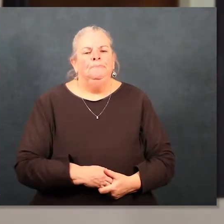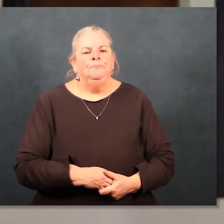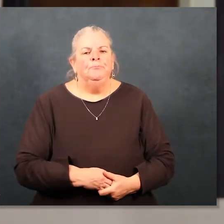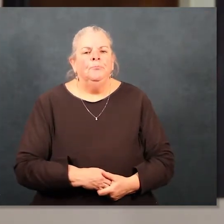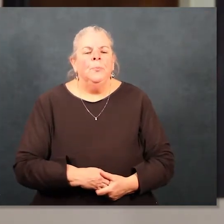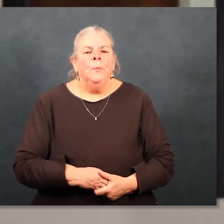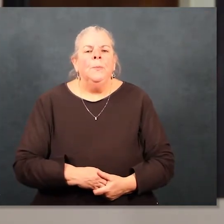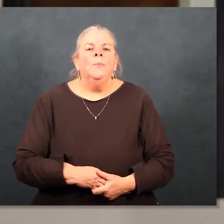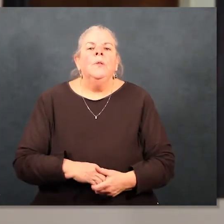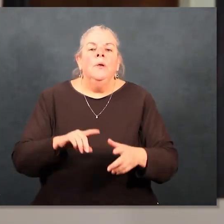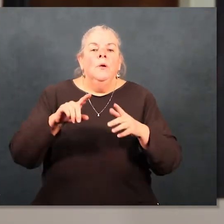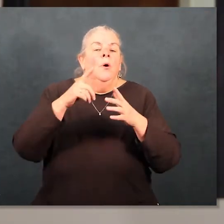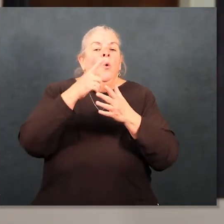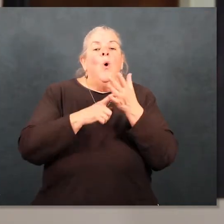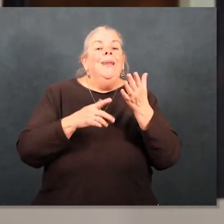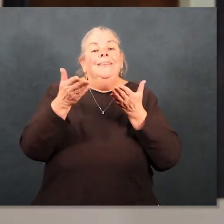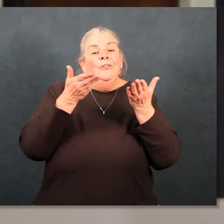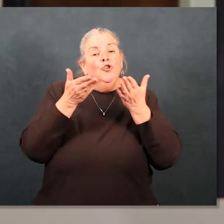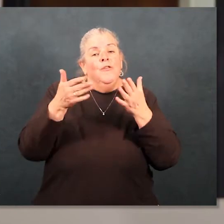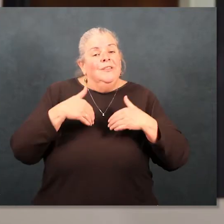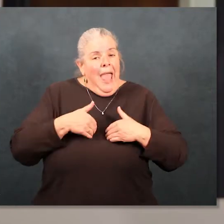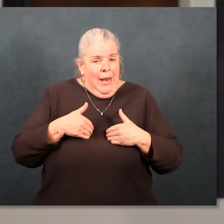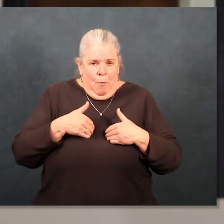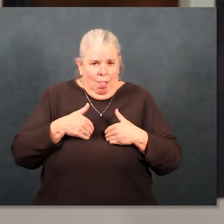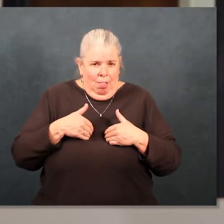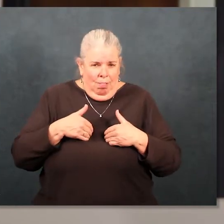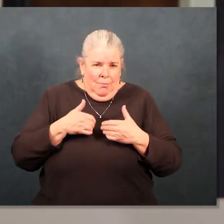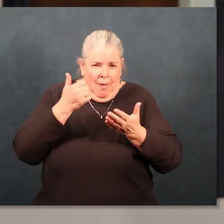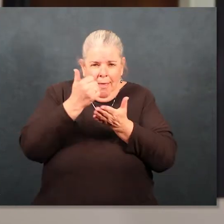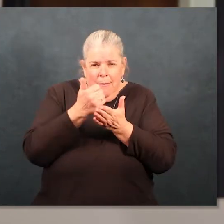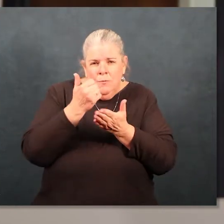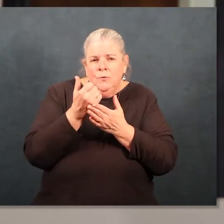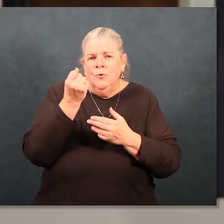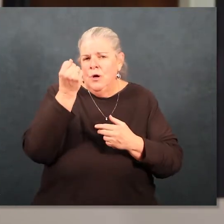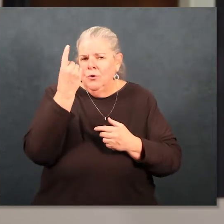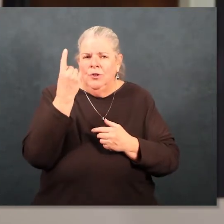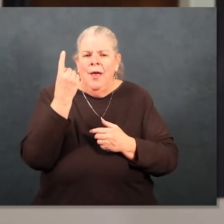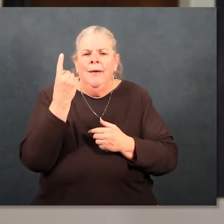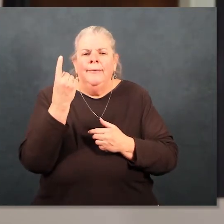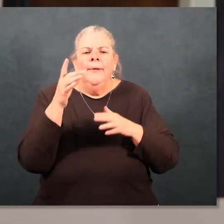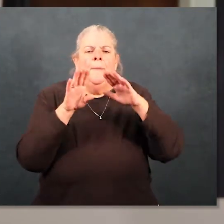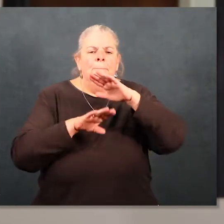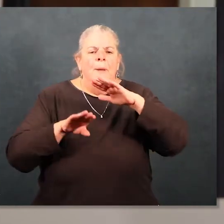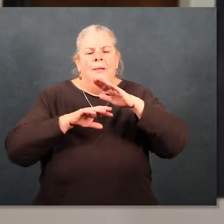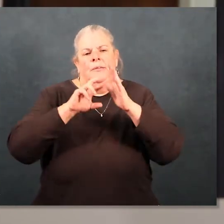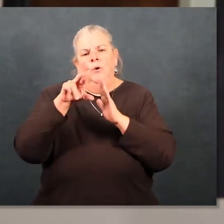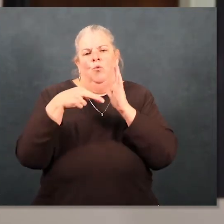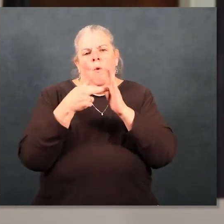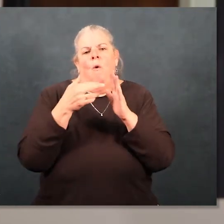what is a service animal? It can help to understand kind of the basic rule of a service animal